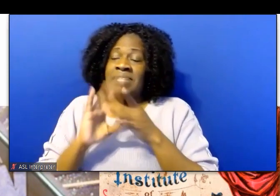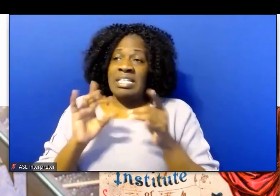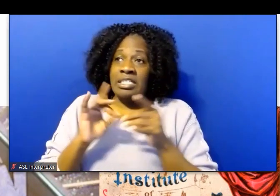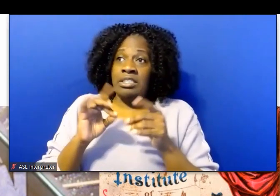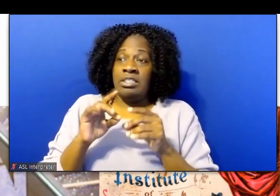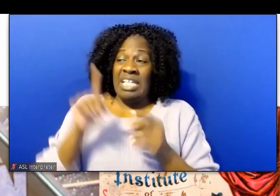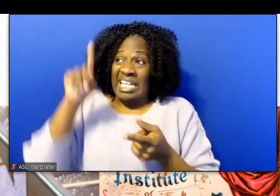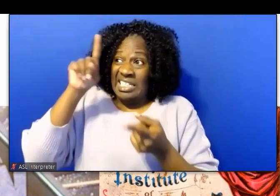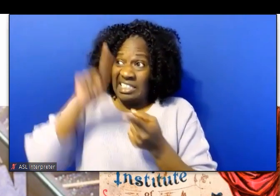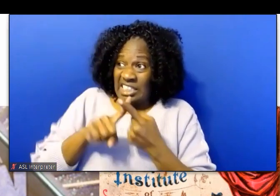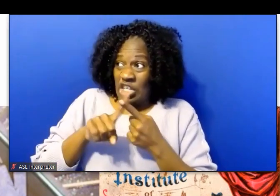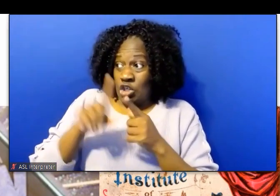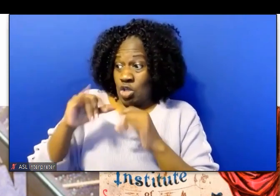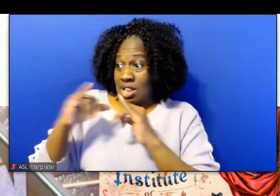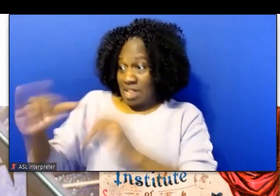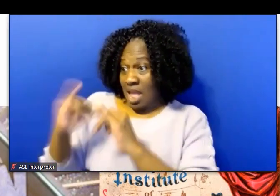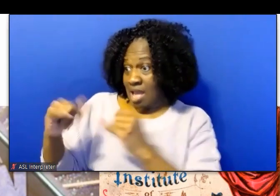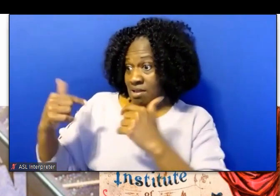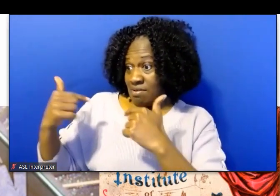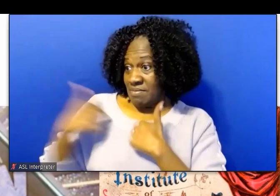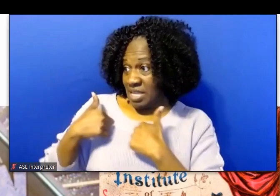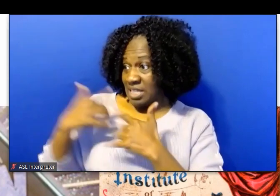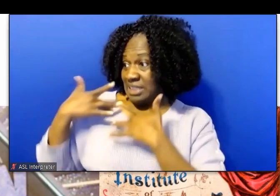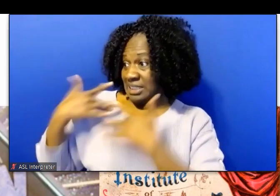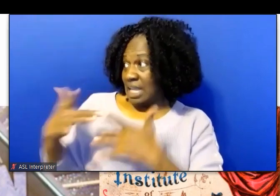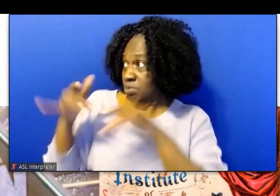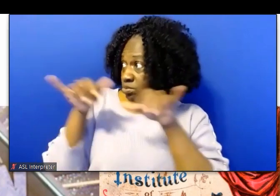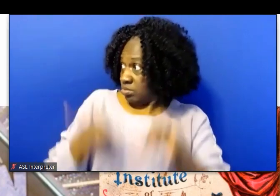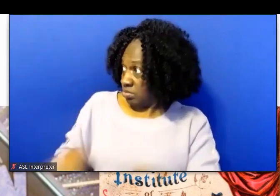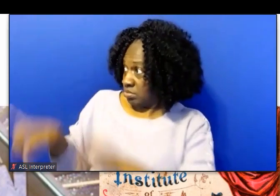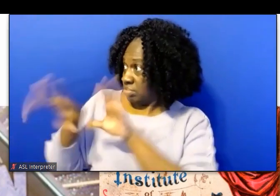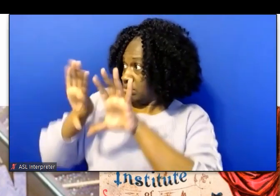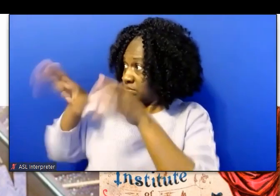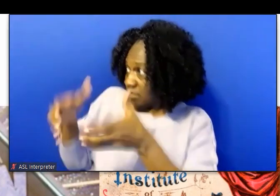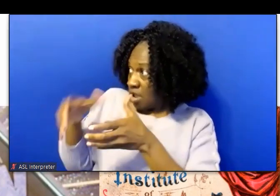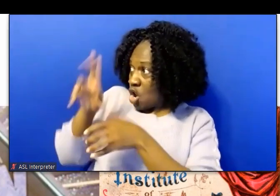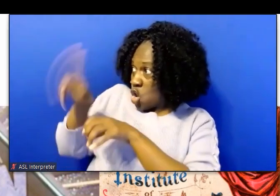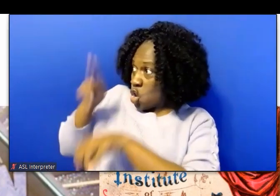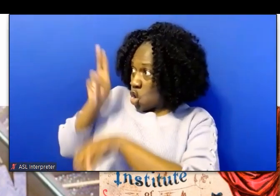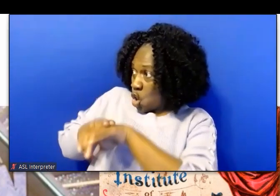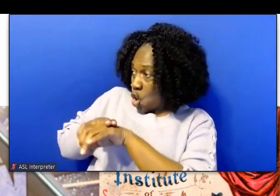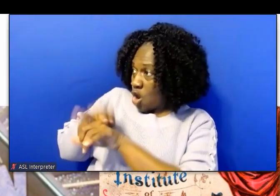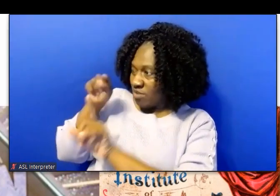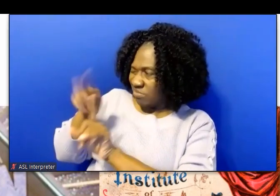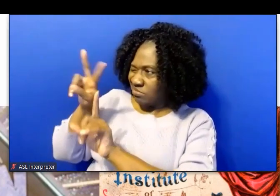that until you're "like me", until you're "typical", until you're "normal"... I am making quote marks